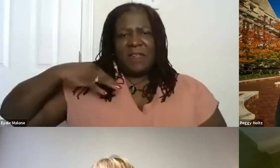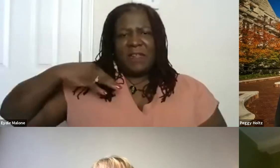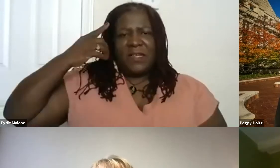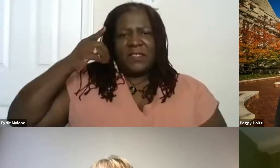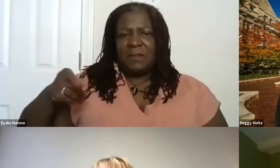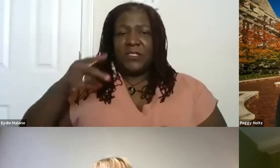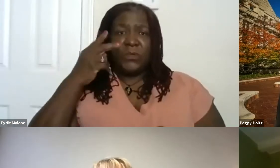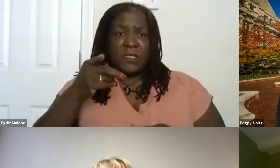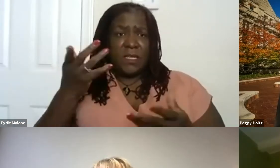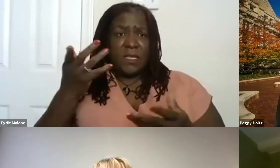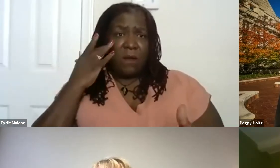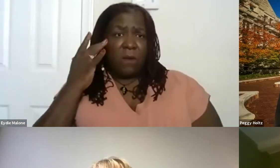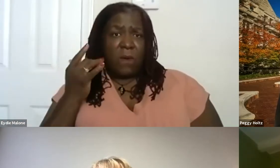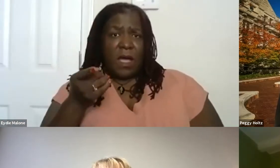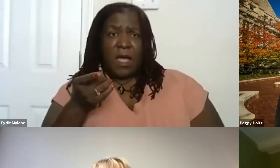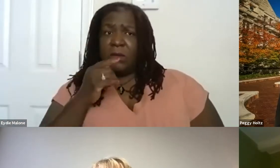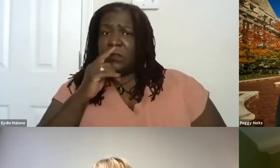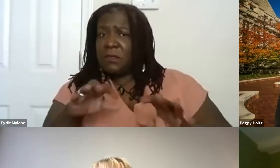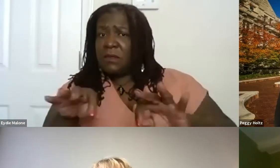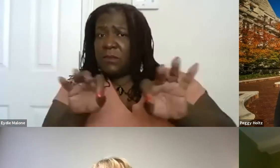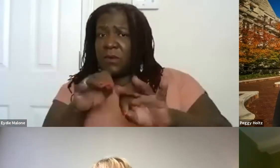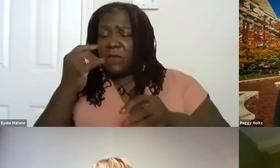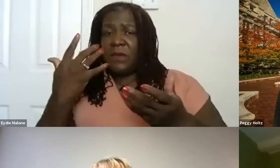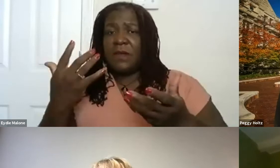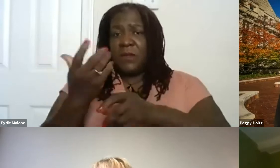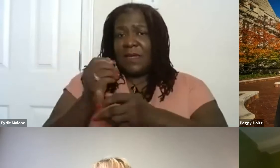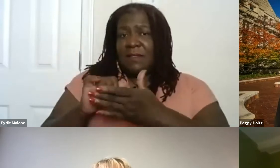know, why why it was important for him to get it and what he can do now that he wasn't